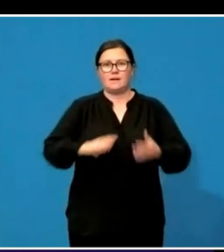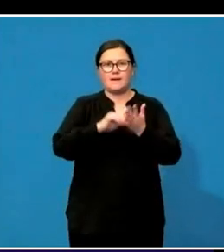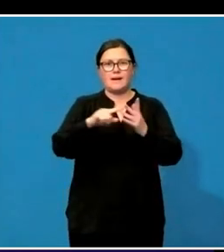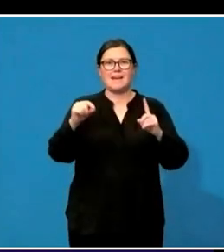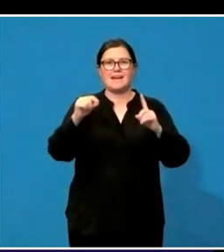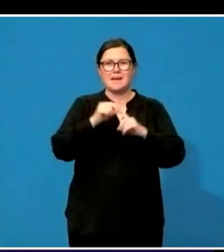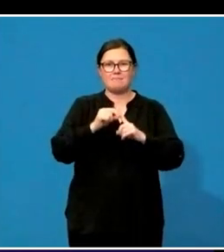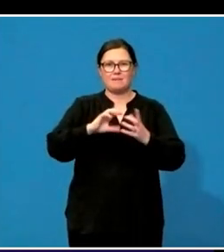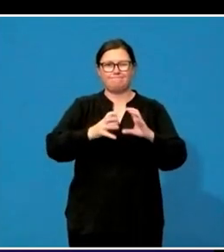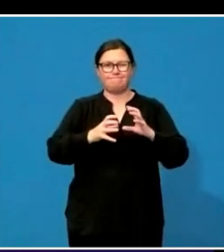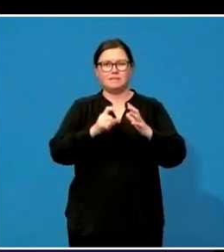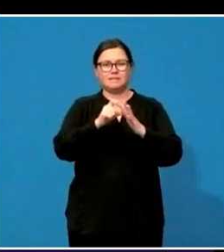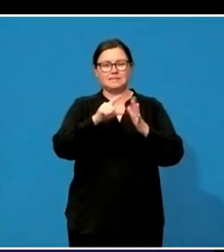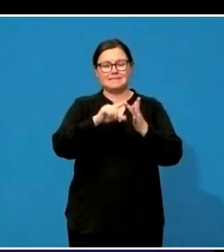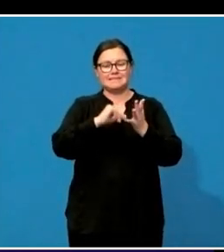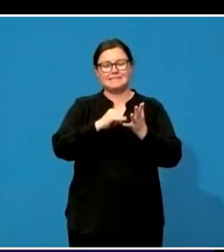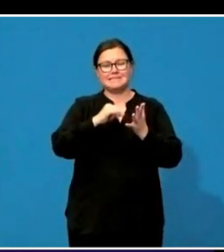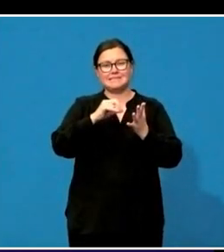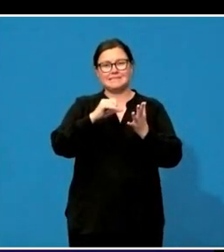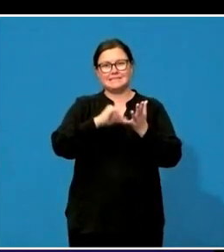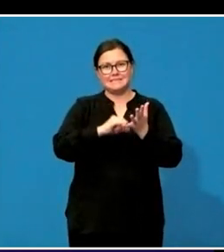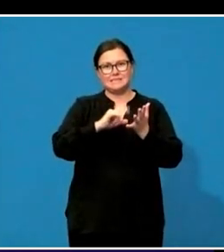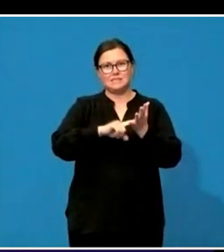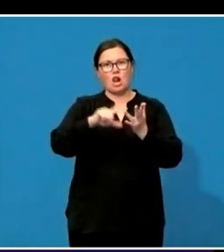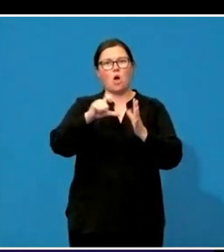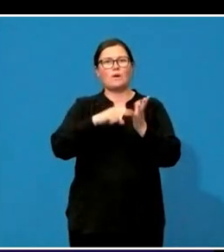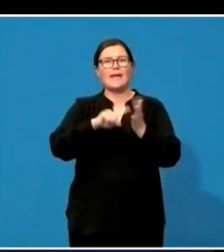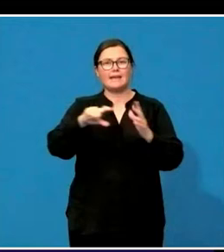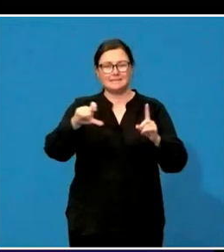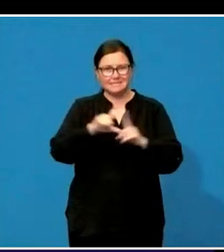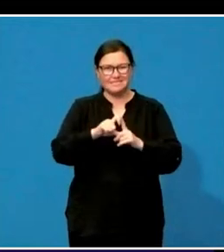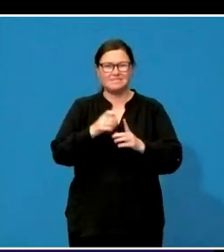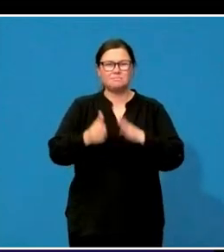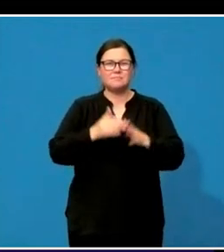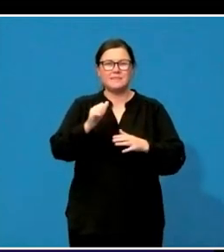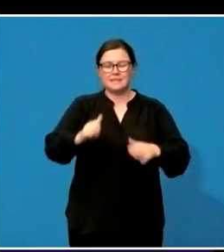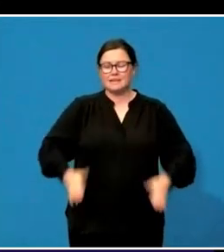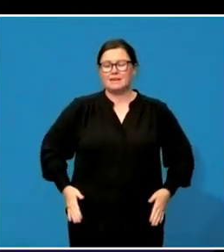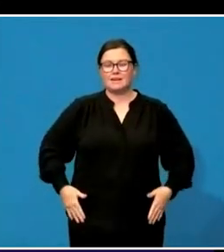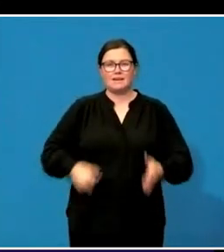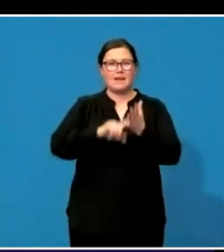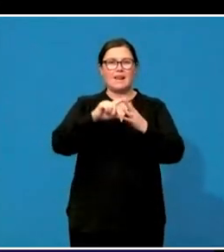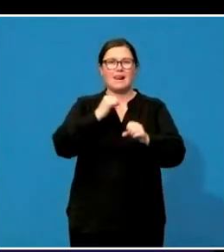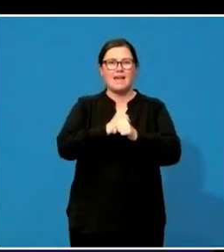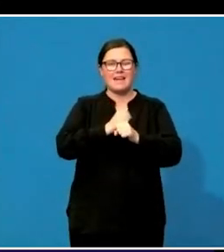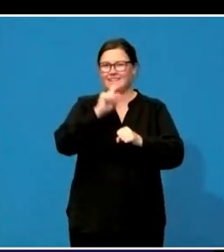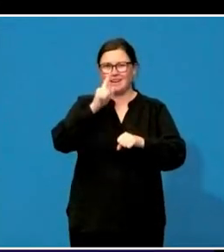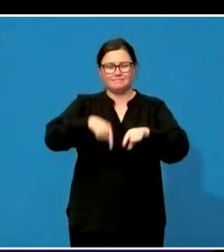the level of movement that he has with his legs. And he needs additional physiotherapy for that reason.